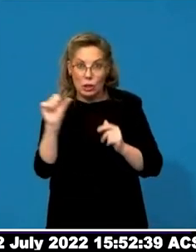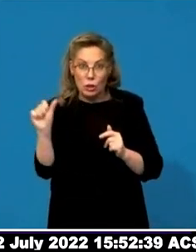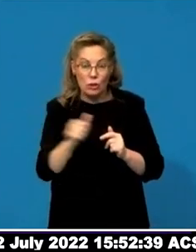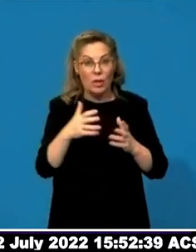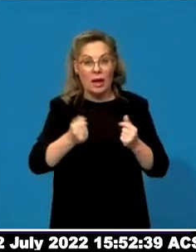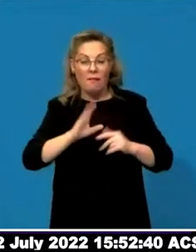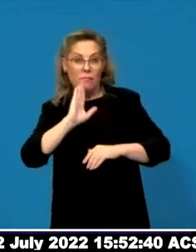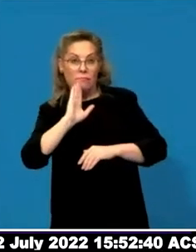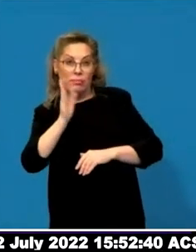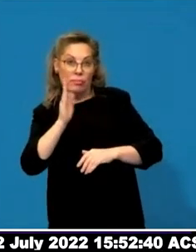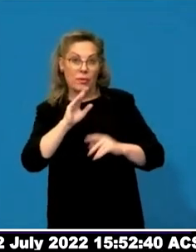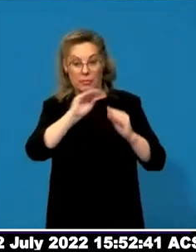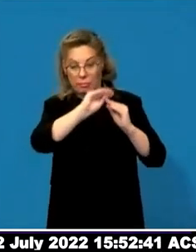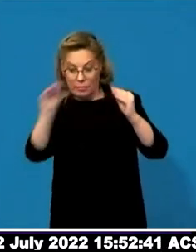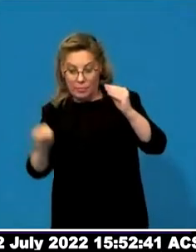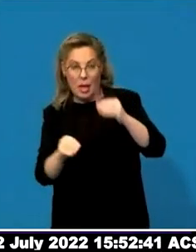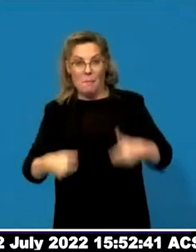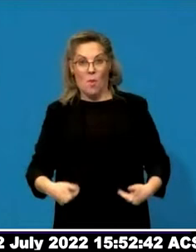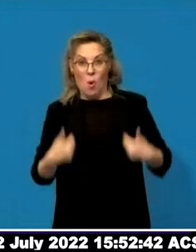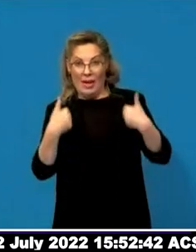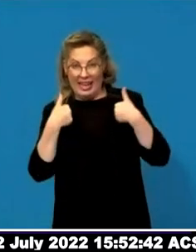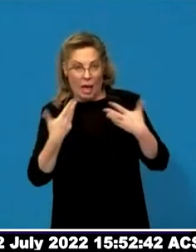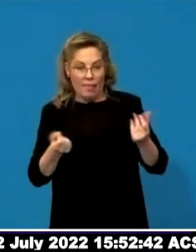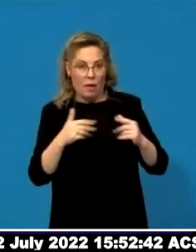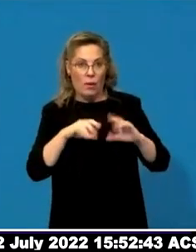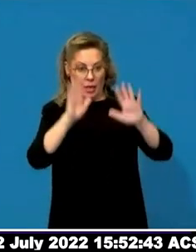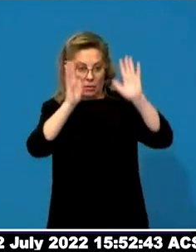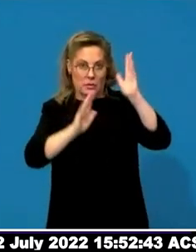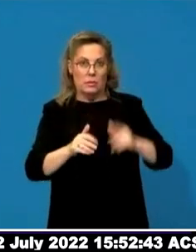and was that because even though there were very good plans